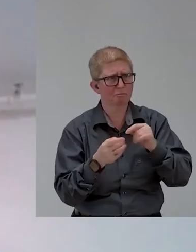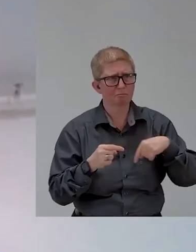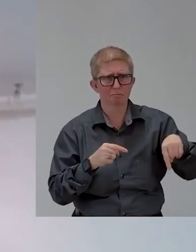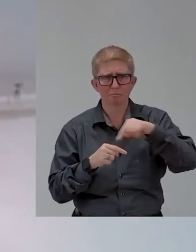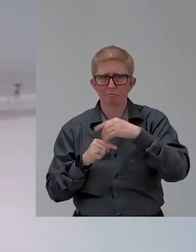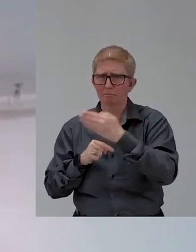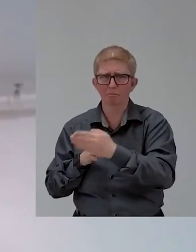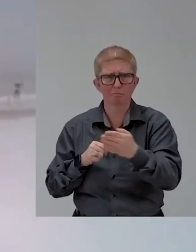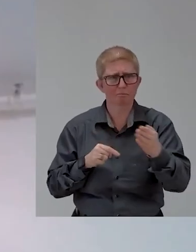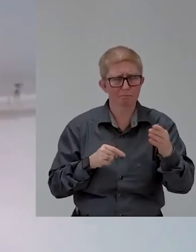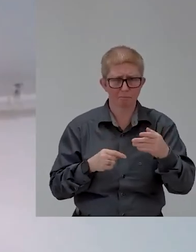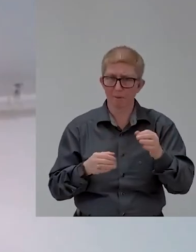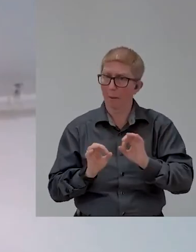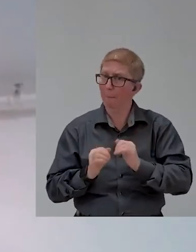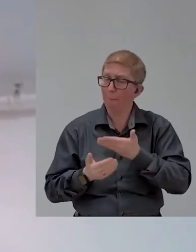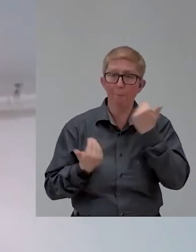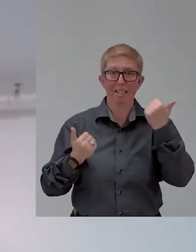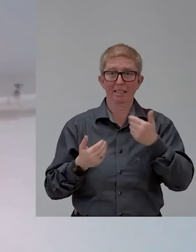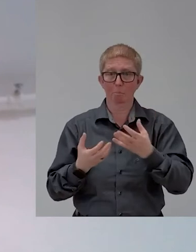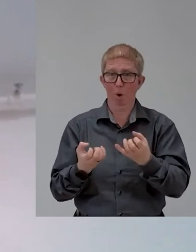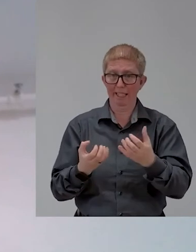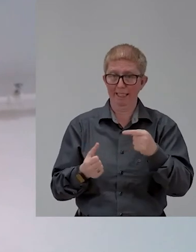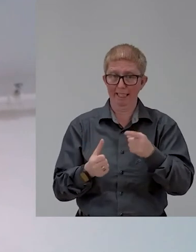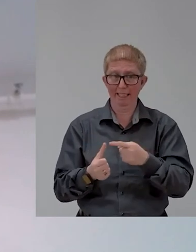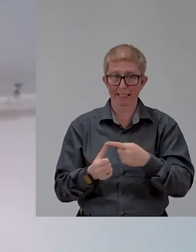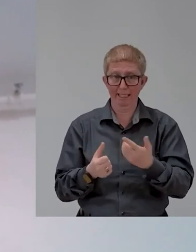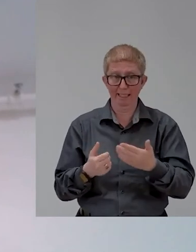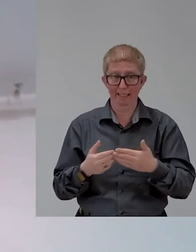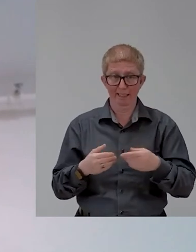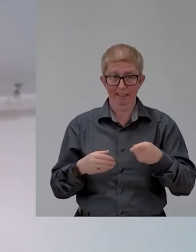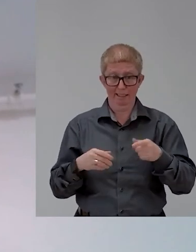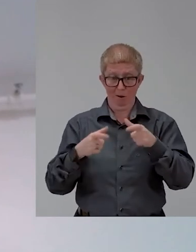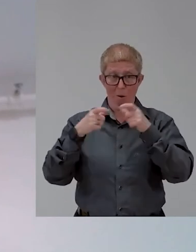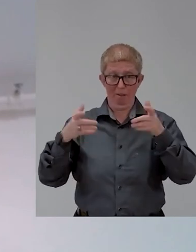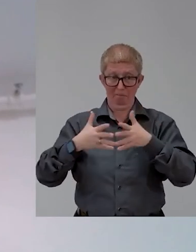Imagine if the largest companies said we will no longer use software, that is inaccessible